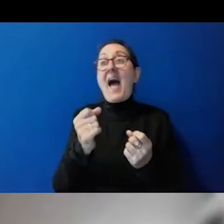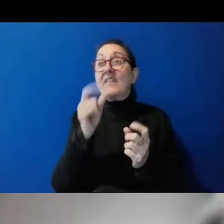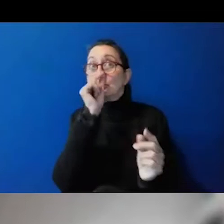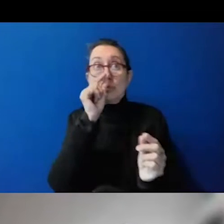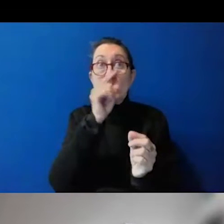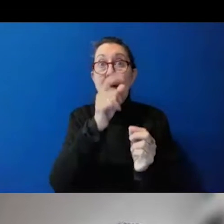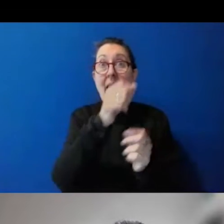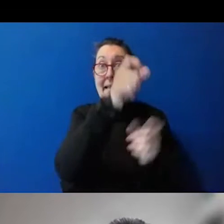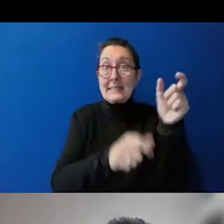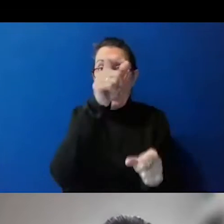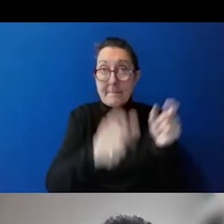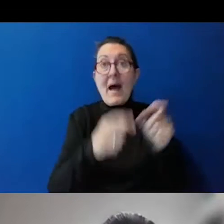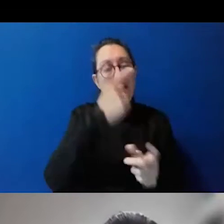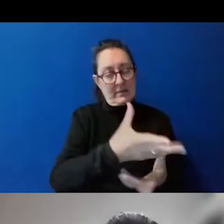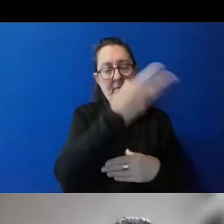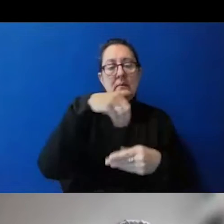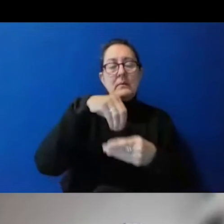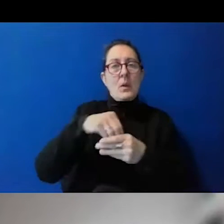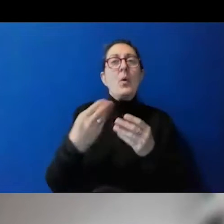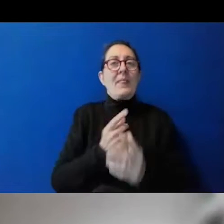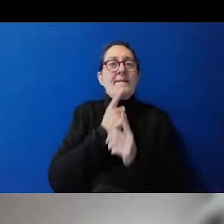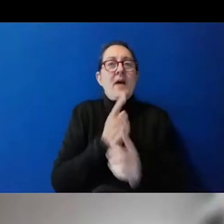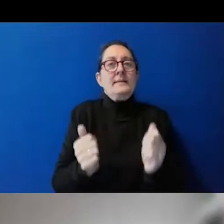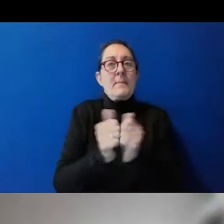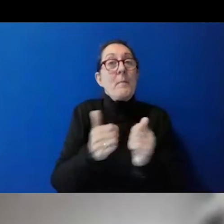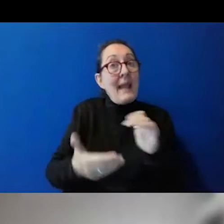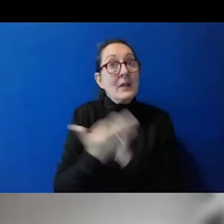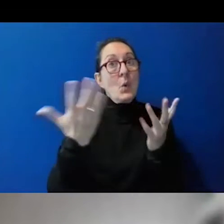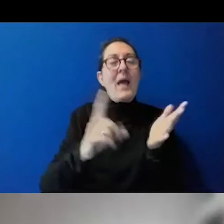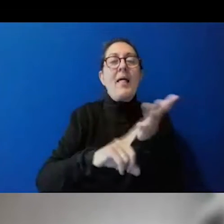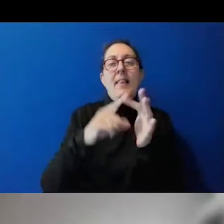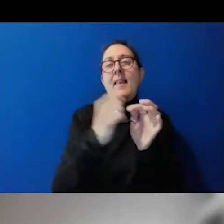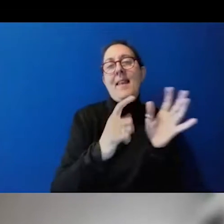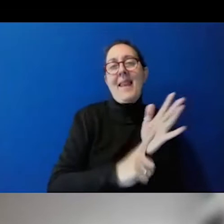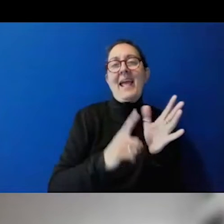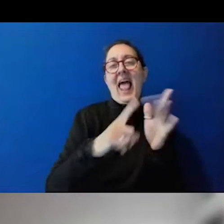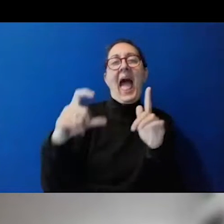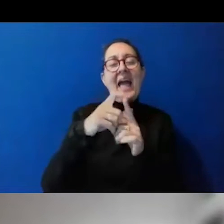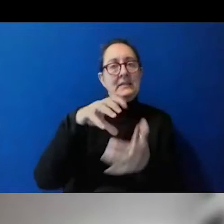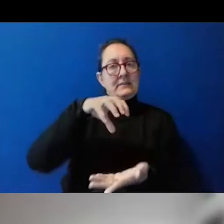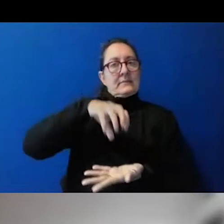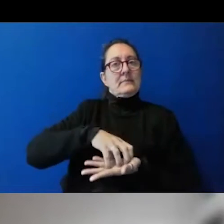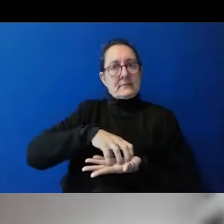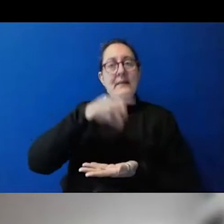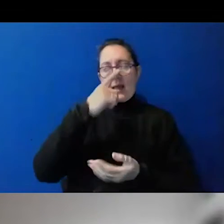advice appointments at legal aid CL clinics now uh providing Legal Information is a really important